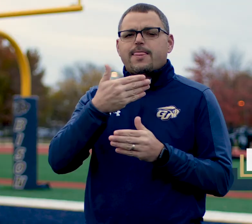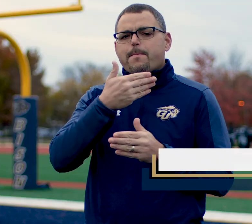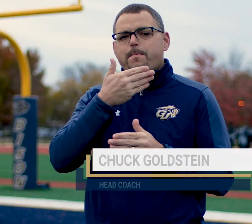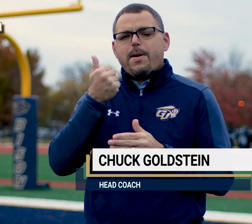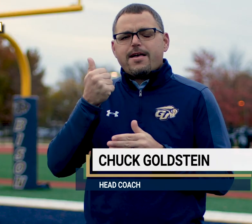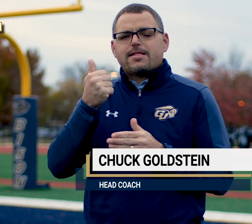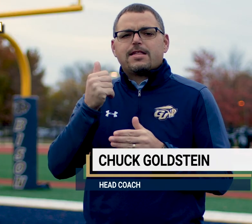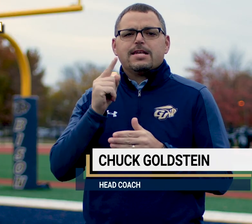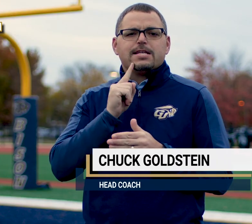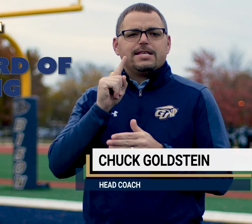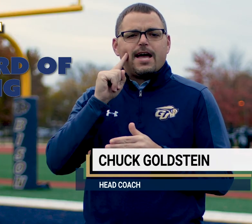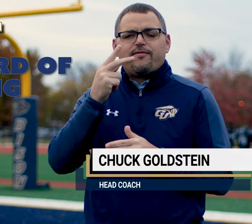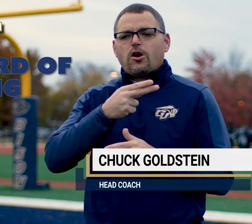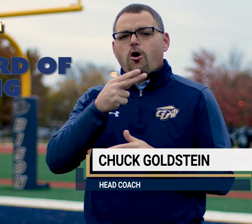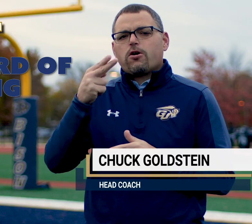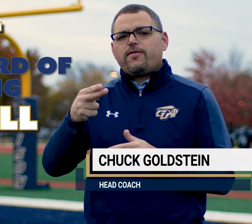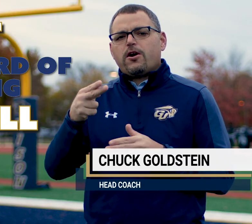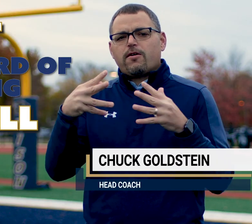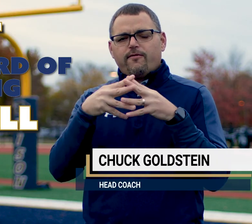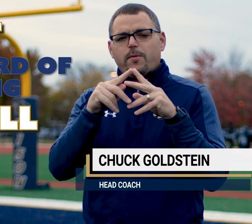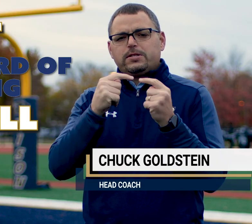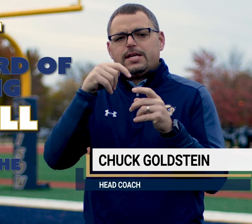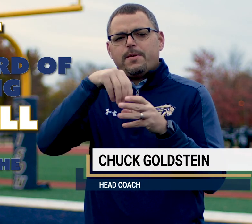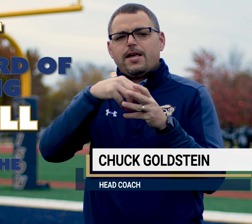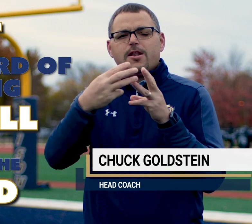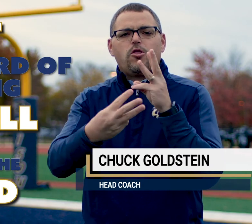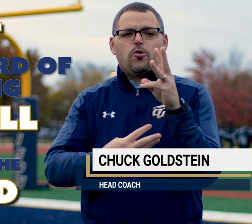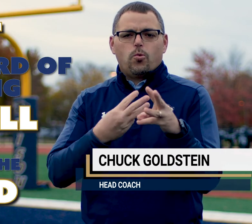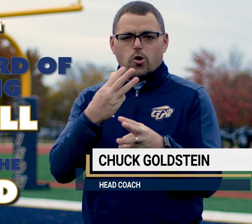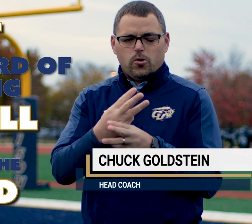The best Deaf and Hard-of-Hearing football team in the world.